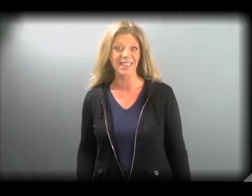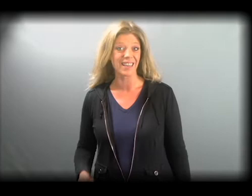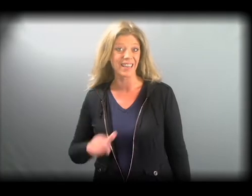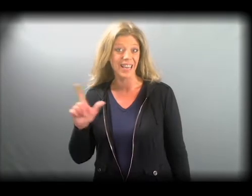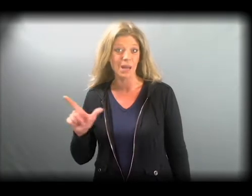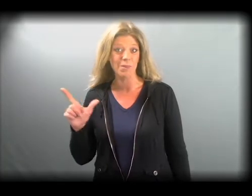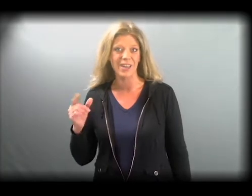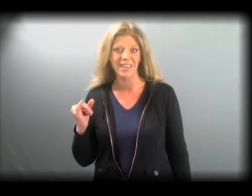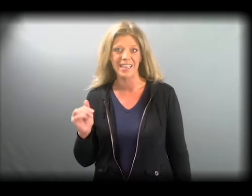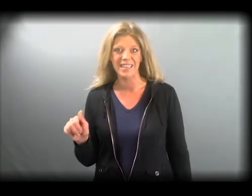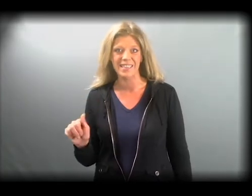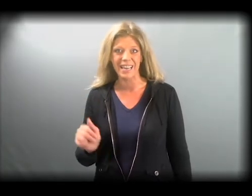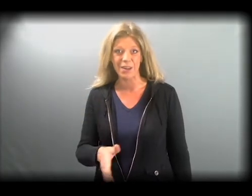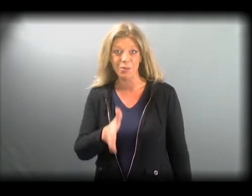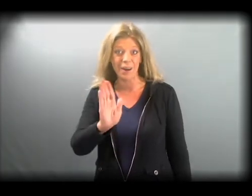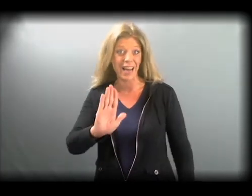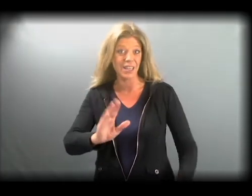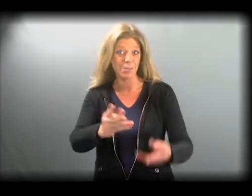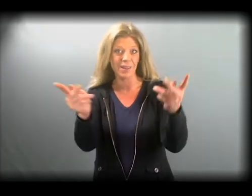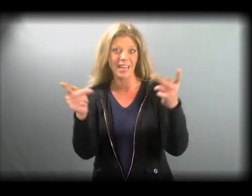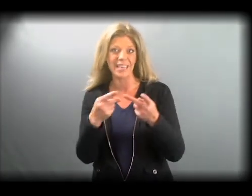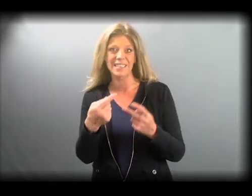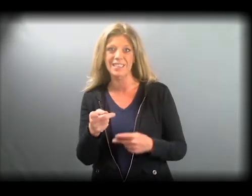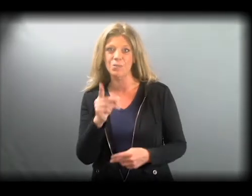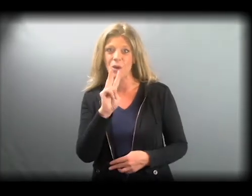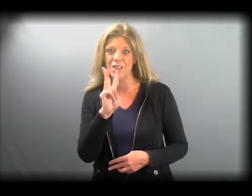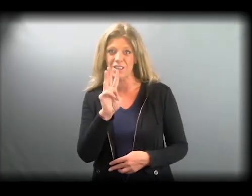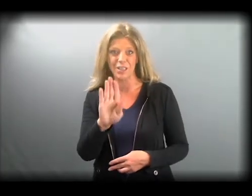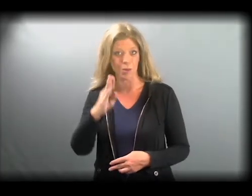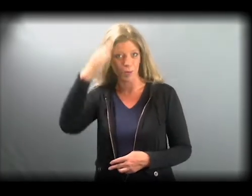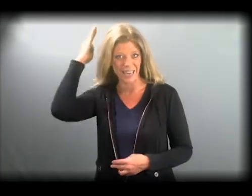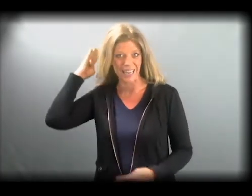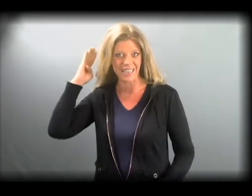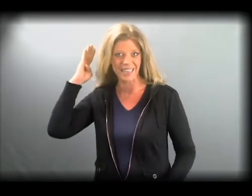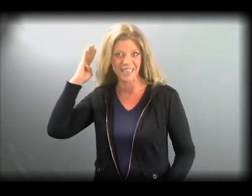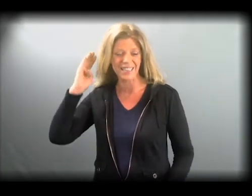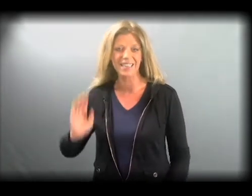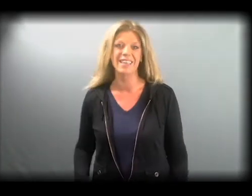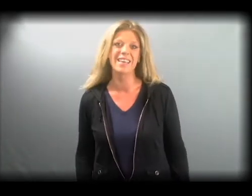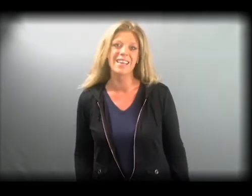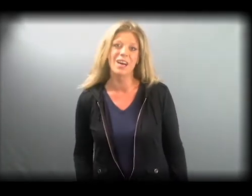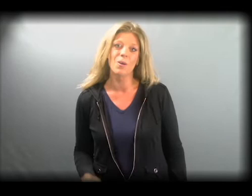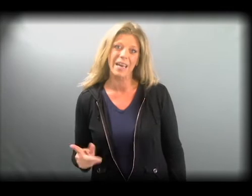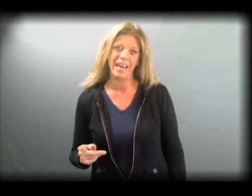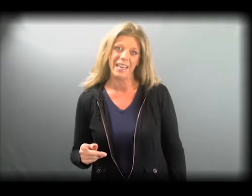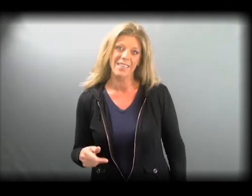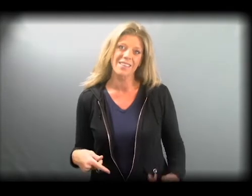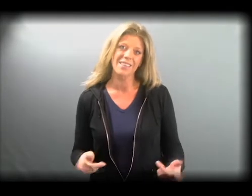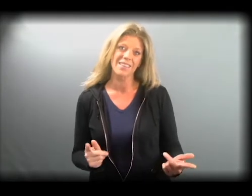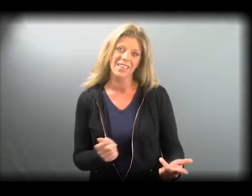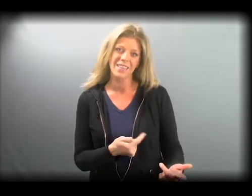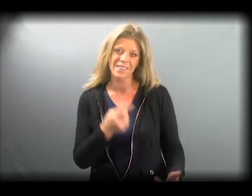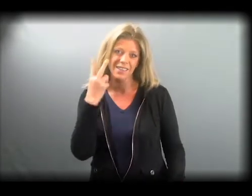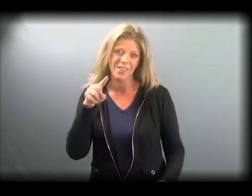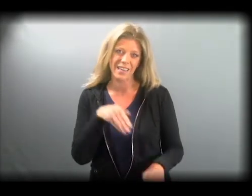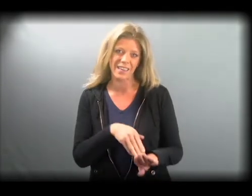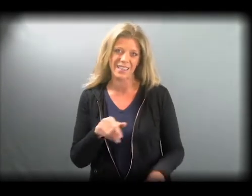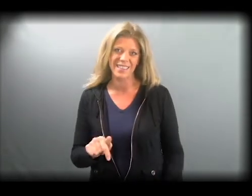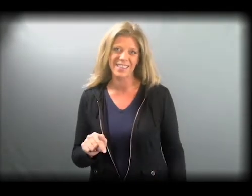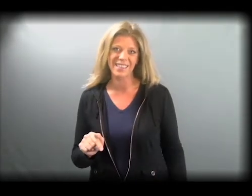The The library The library is The library is a The library is a grand The library is a grand place The library is a grand place to The library is a grand place to water The library is a grand place to water your The library is a grand place to water your brain. OK. Let's look at this.